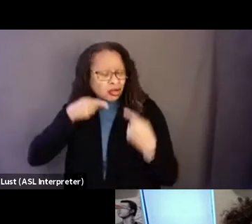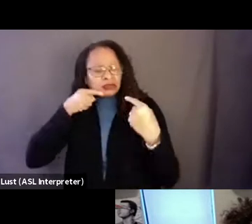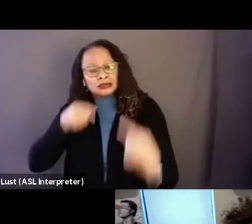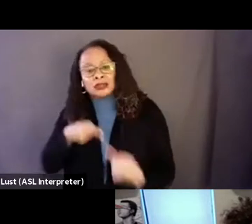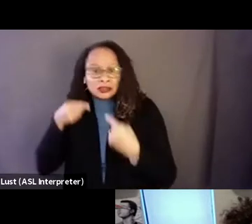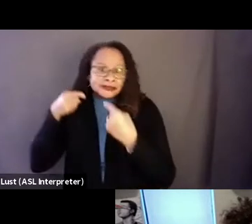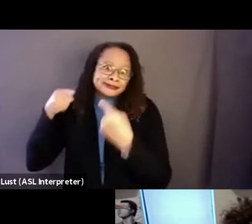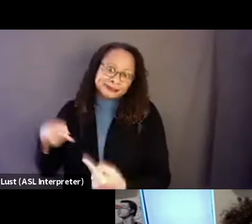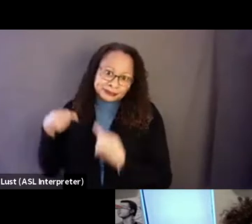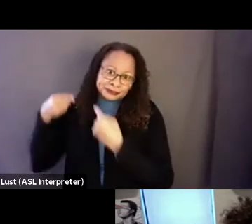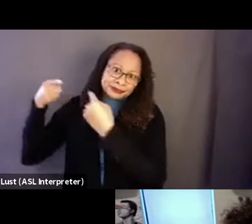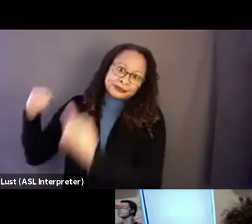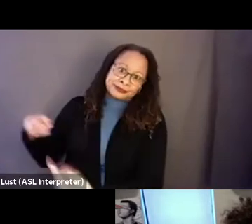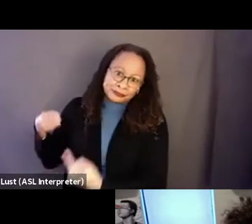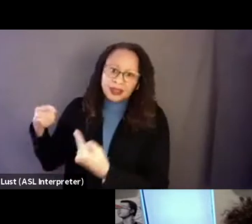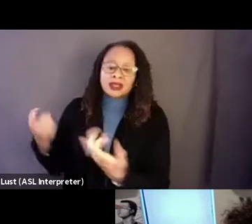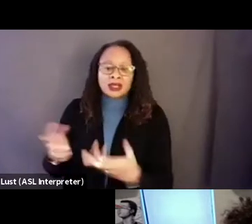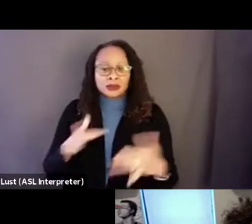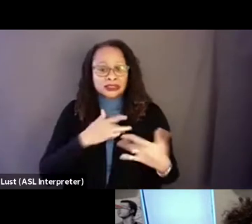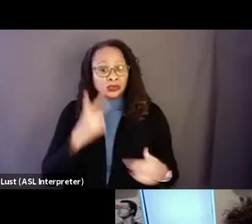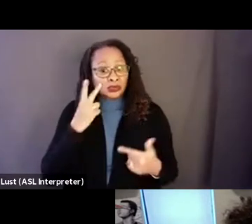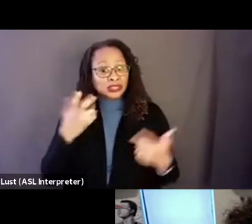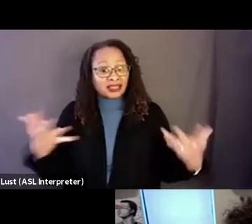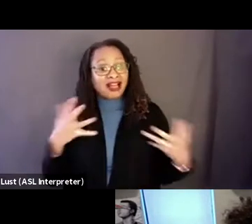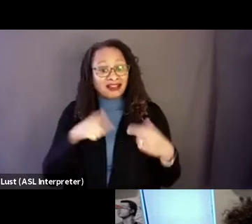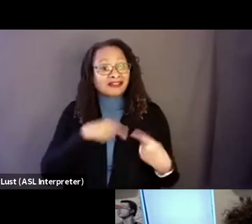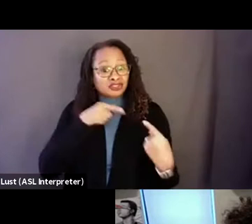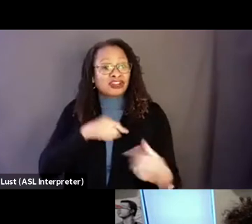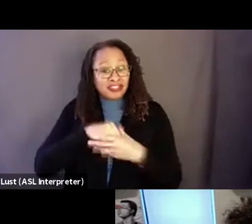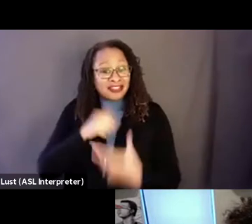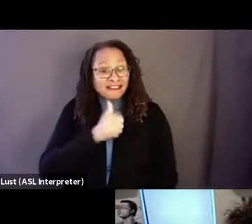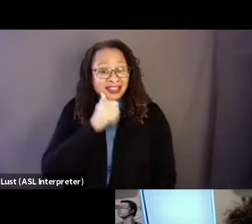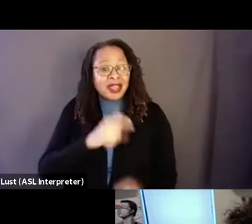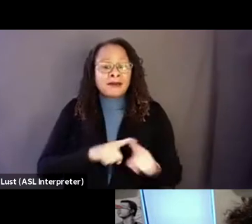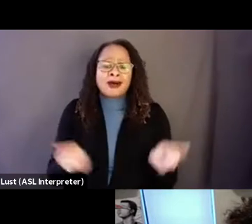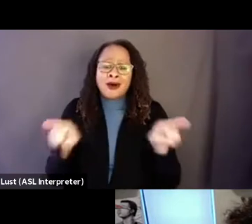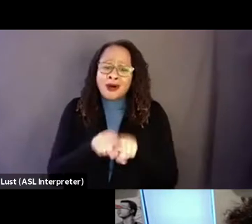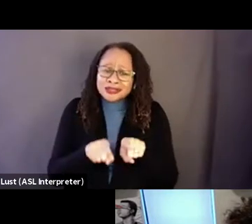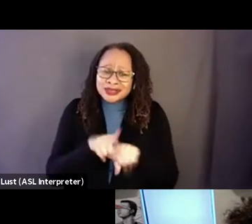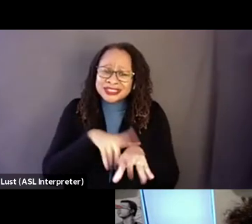And certainly there is plenty of struggle in the every day, but there is also everyday living, right?